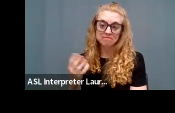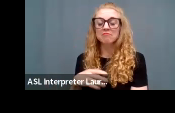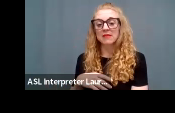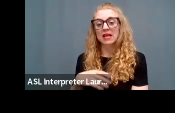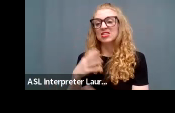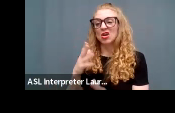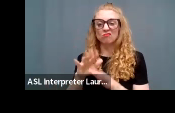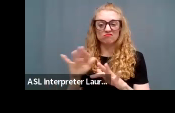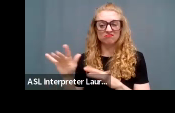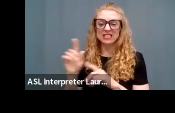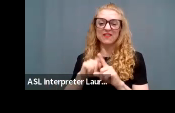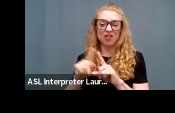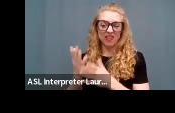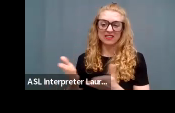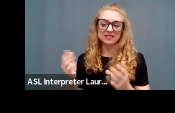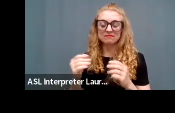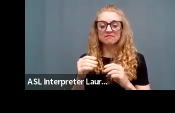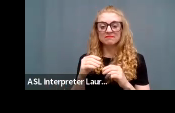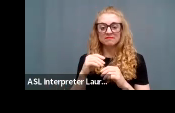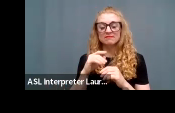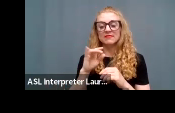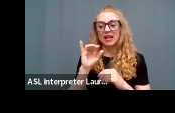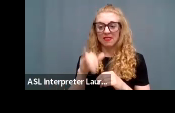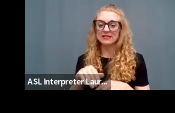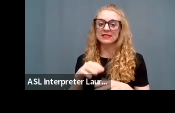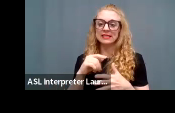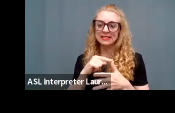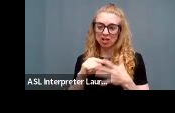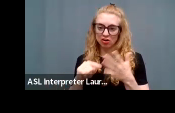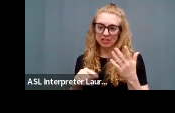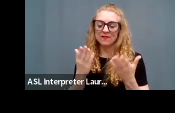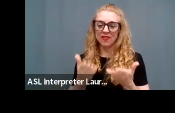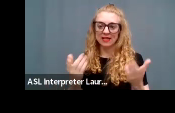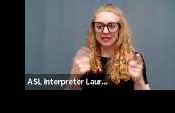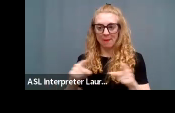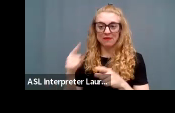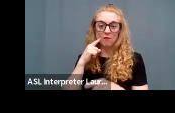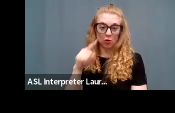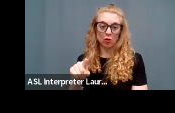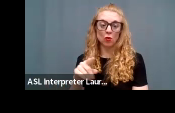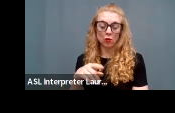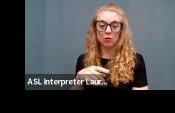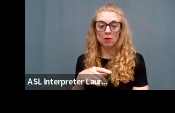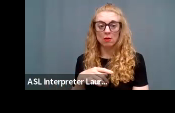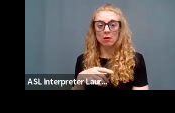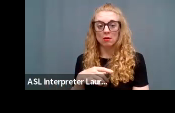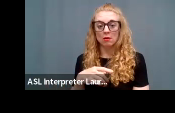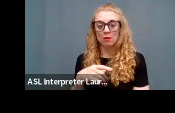other things so it's just a series of things that it does for you to to you know make things more